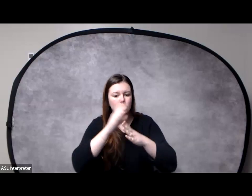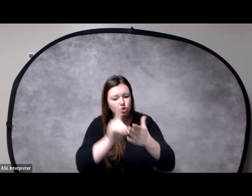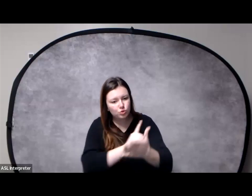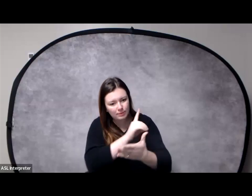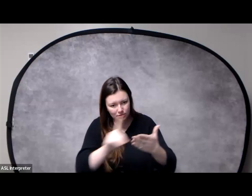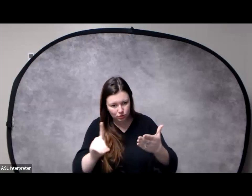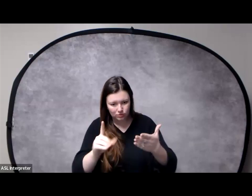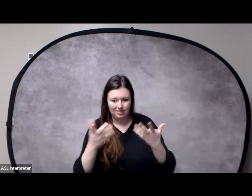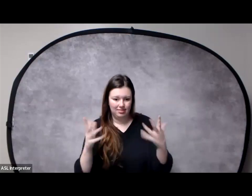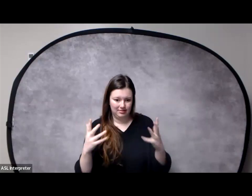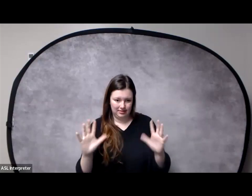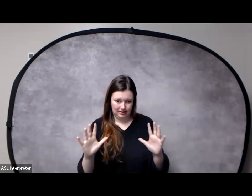measure itself.